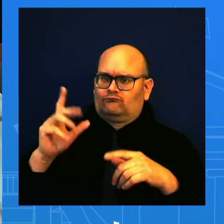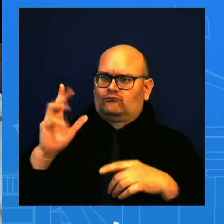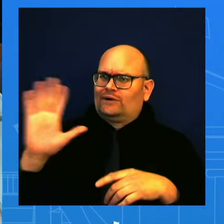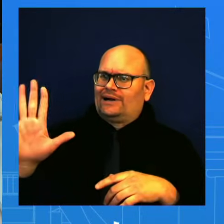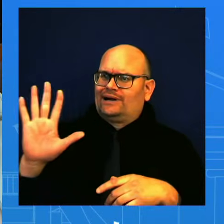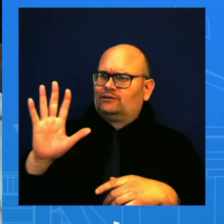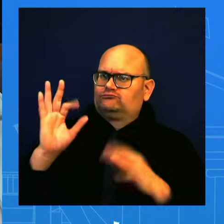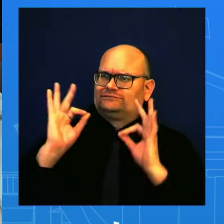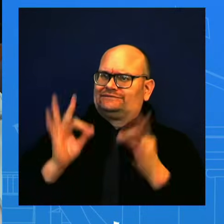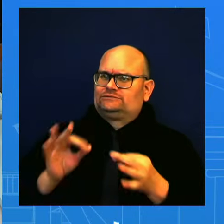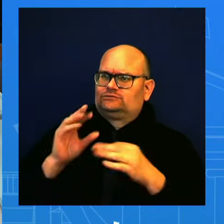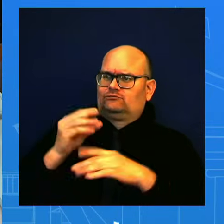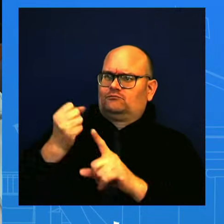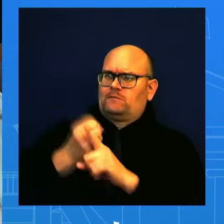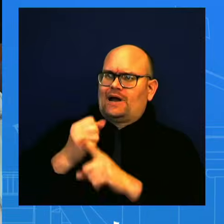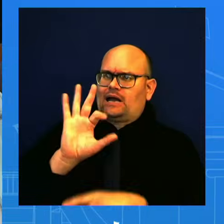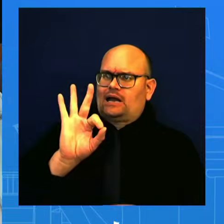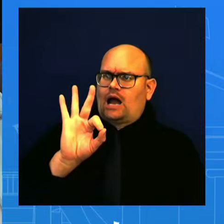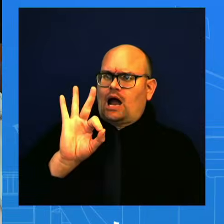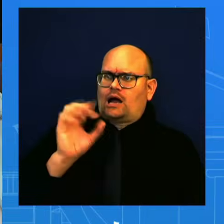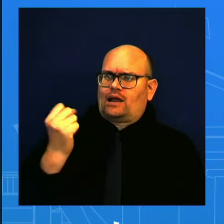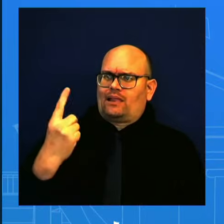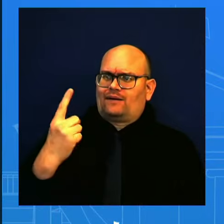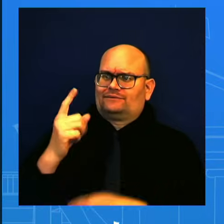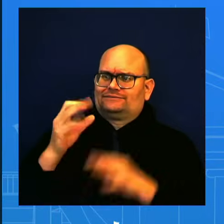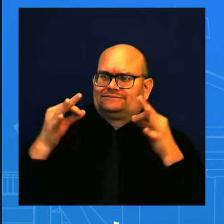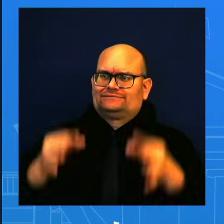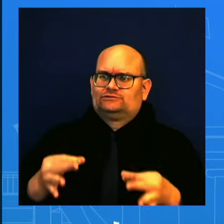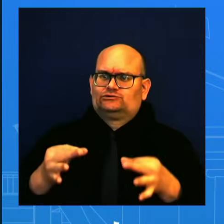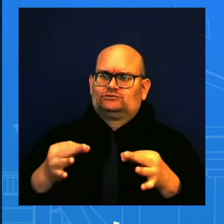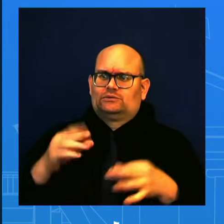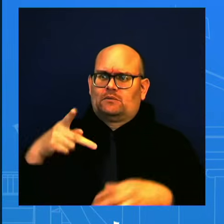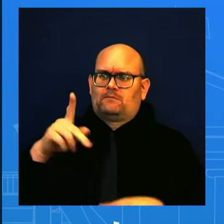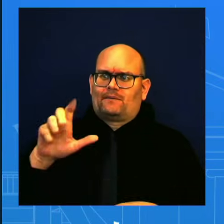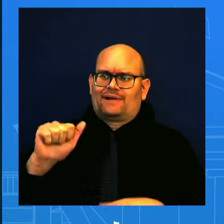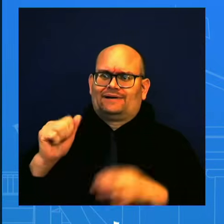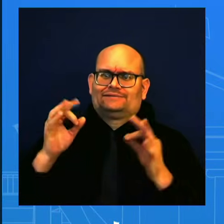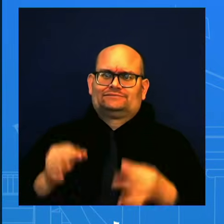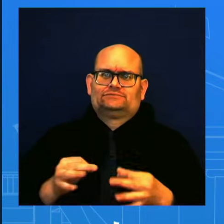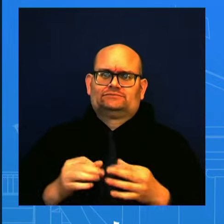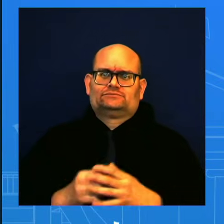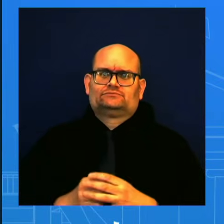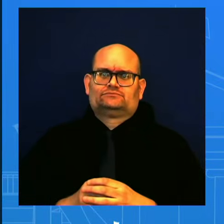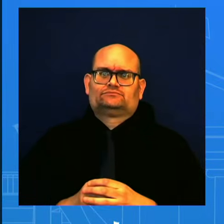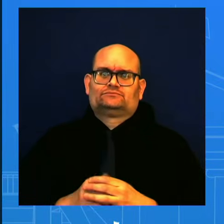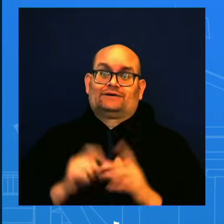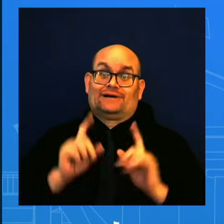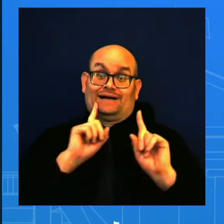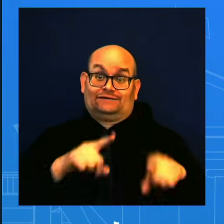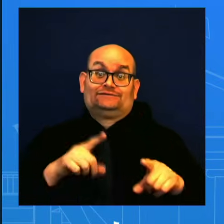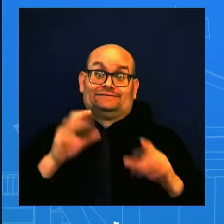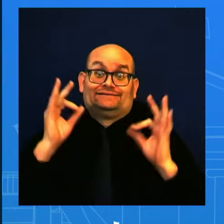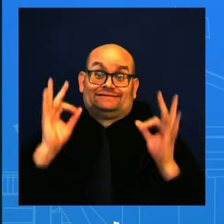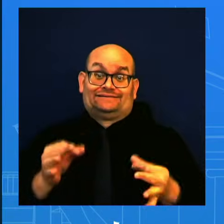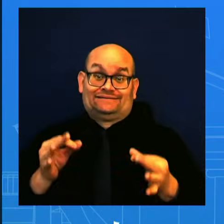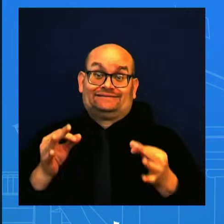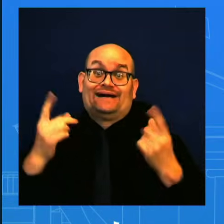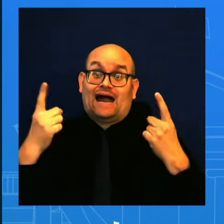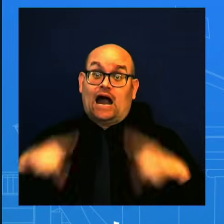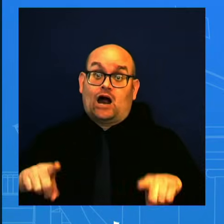But the president has known the governor for some time -- for decades now; appreciates working with him closely on getting big things done --